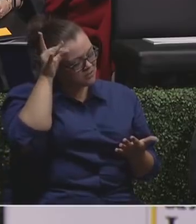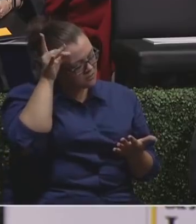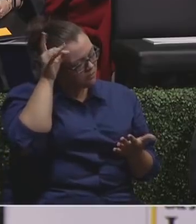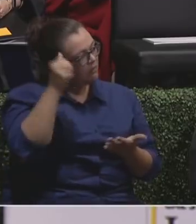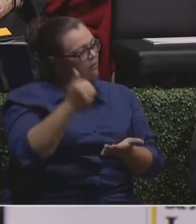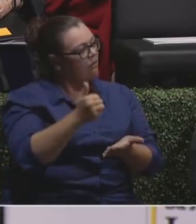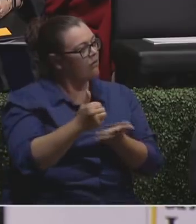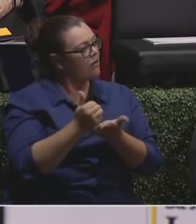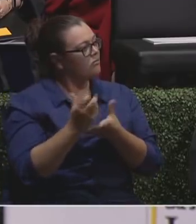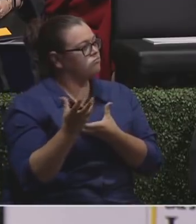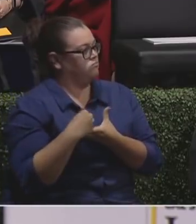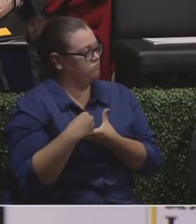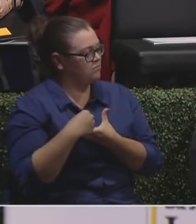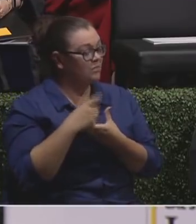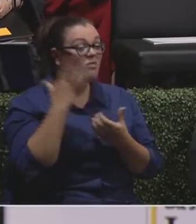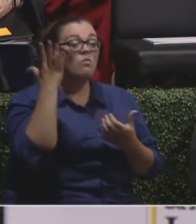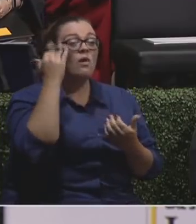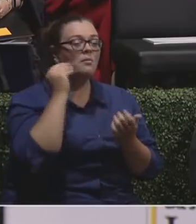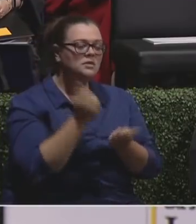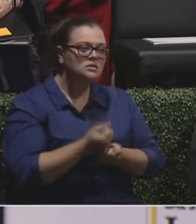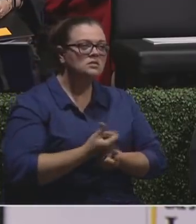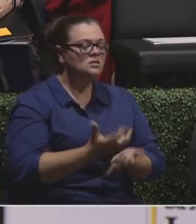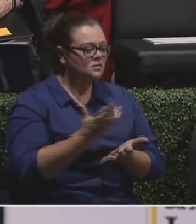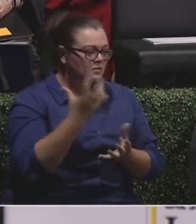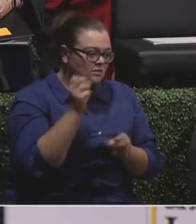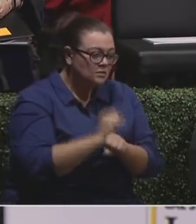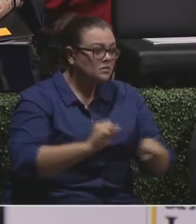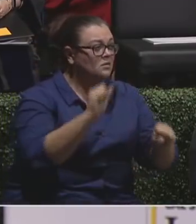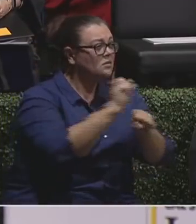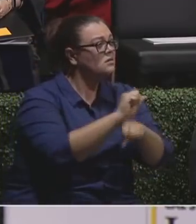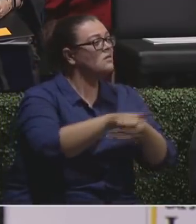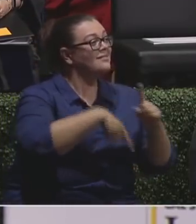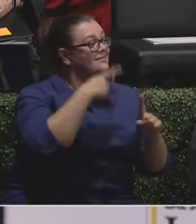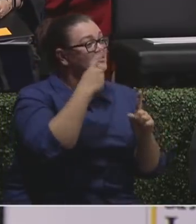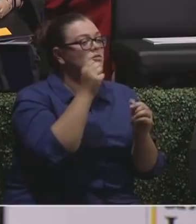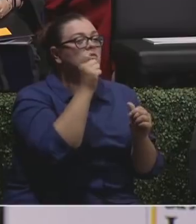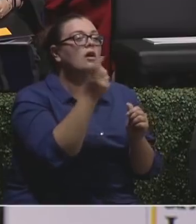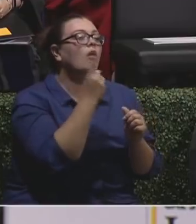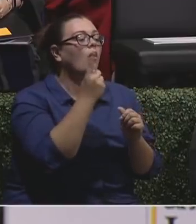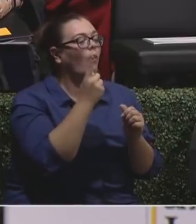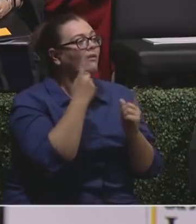" IT RESONATED WITH ME BECAUSE ROARING FOR JUSTICE DOES NOT ALWAYS MOVE OUR AGENDA FORWARD.